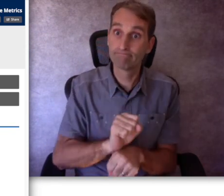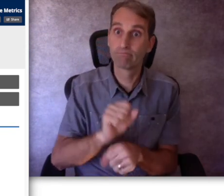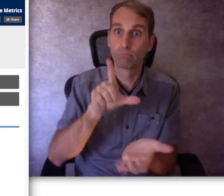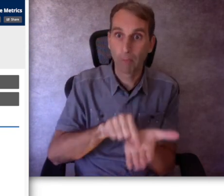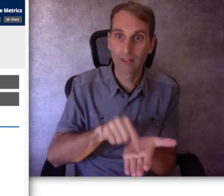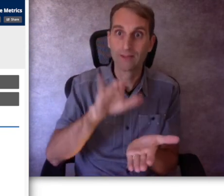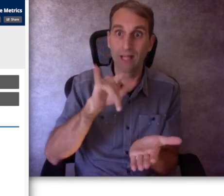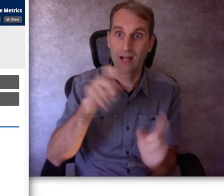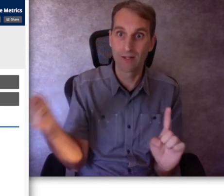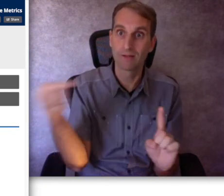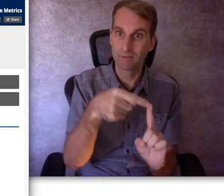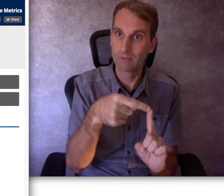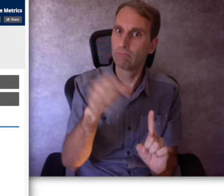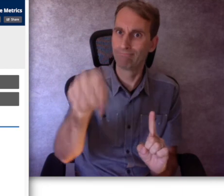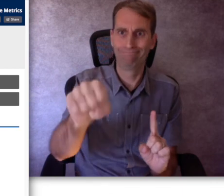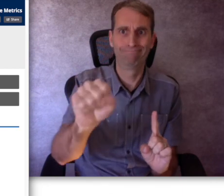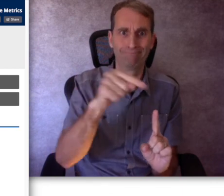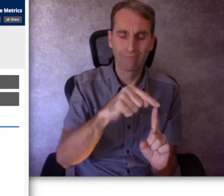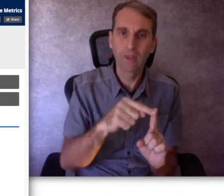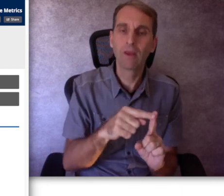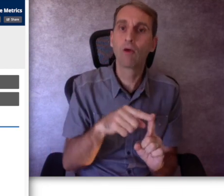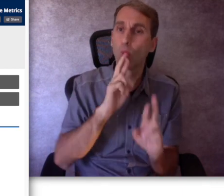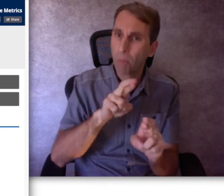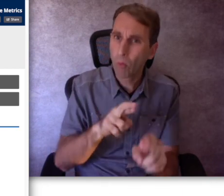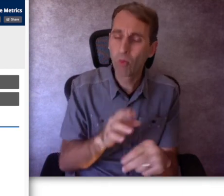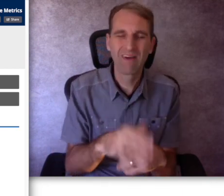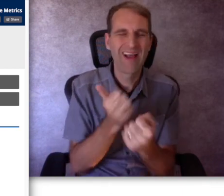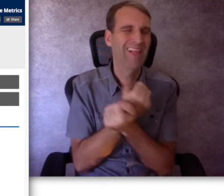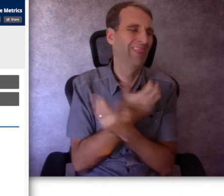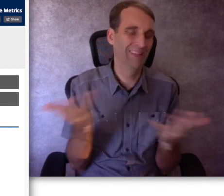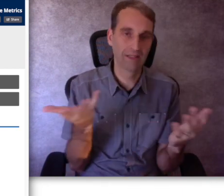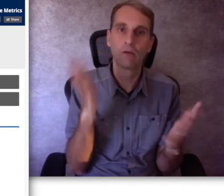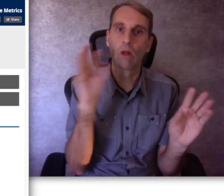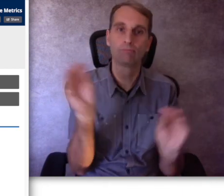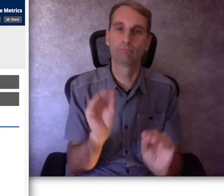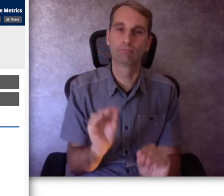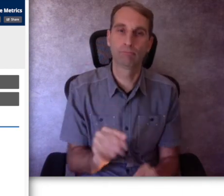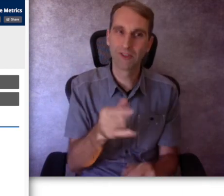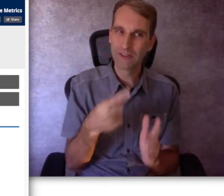including the actual published article on the site.